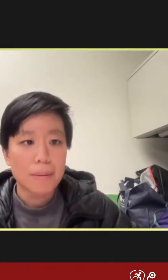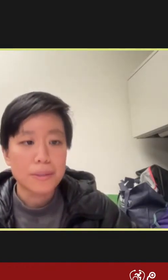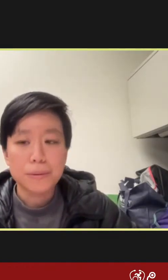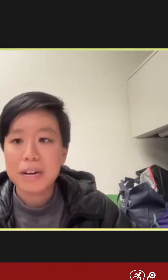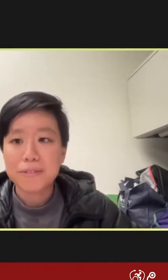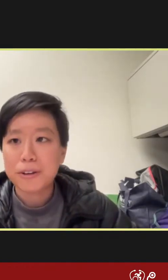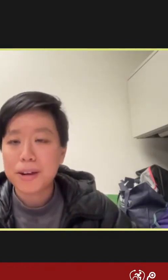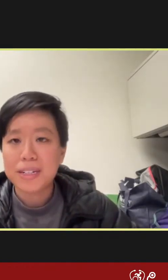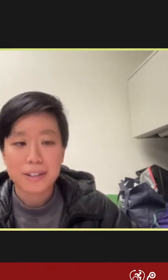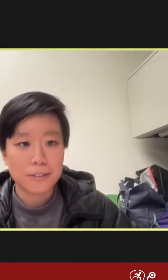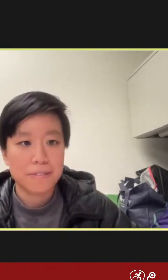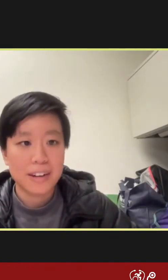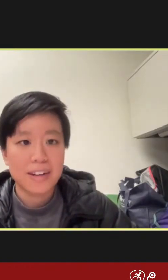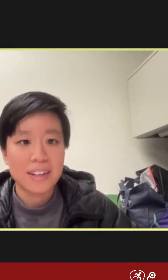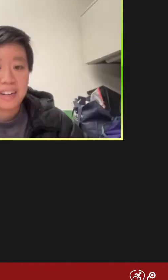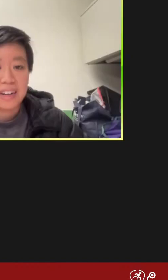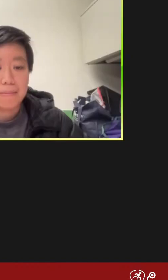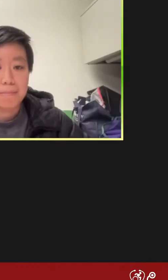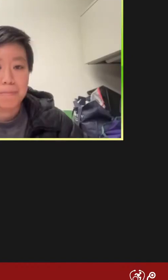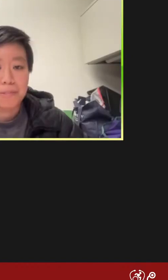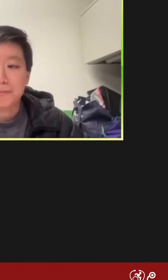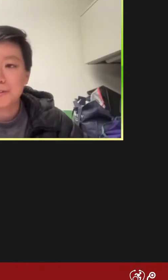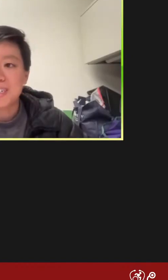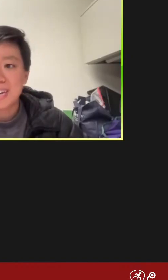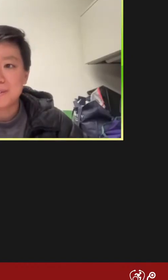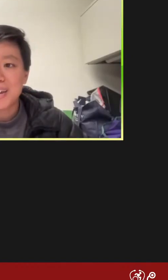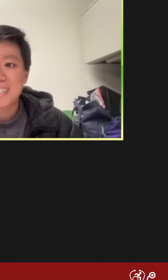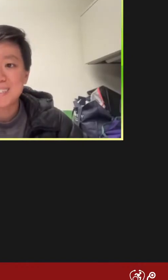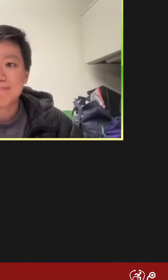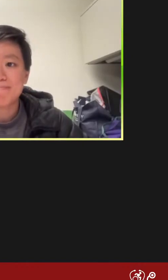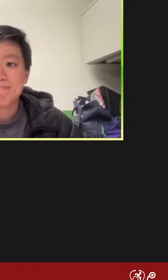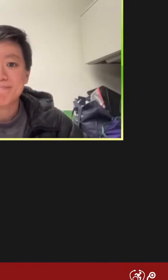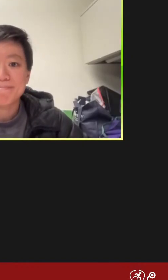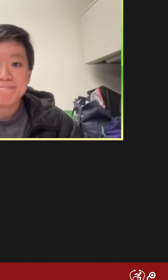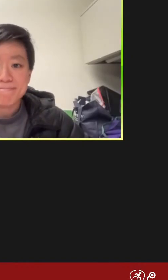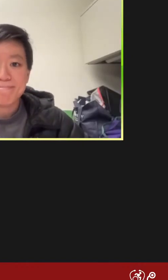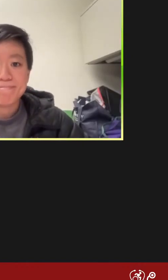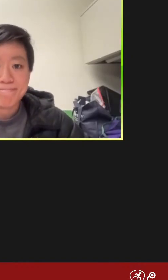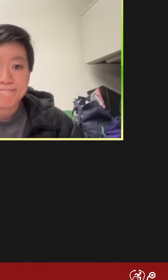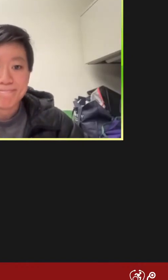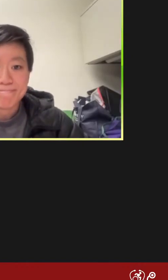So whenever you're ready Dr. Fung, feel free to take it away.